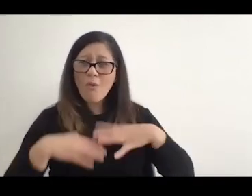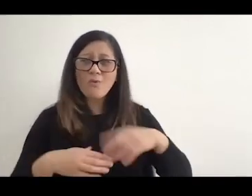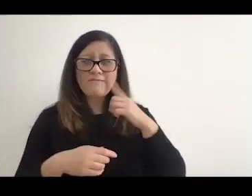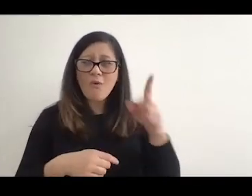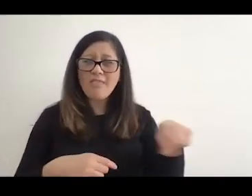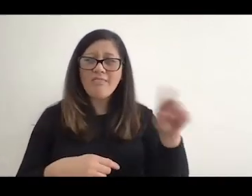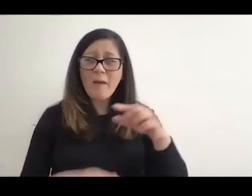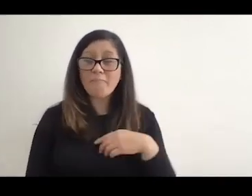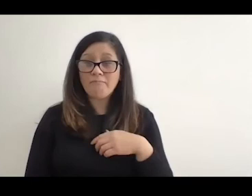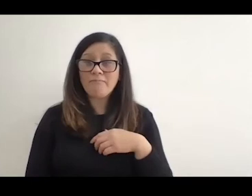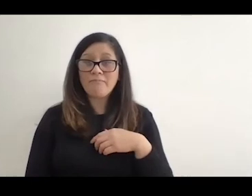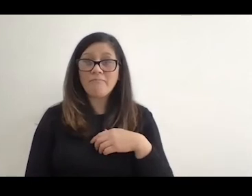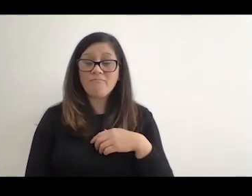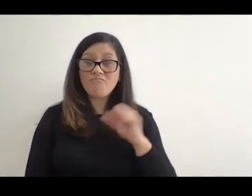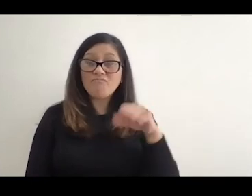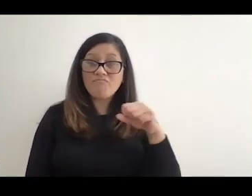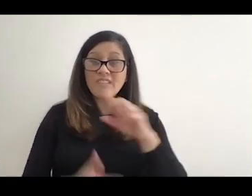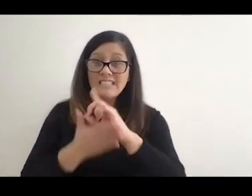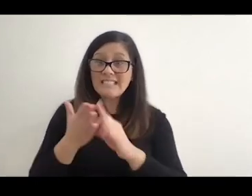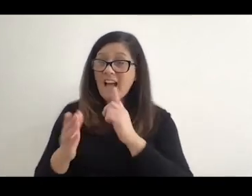designed for their specific body types.